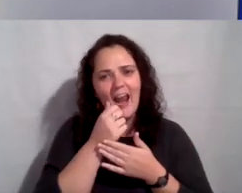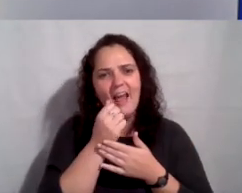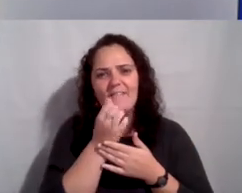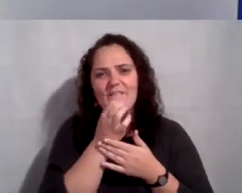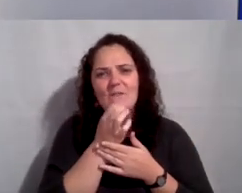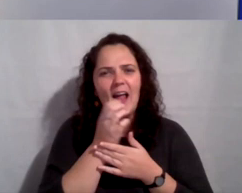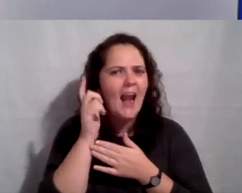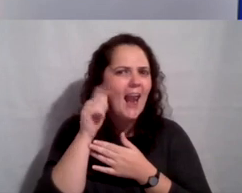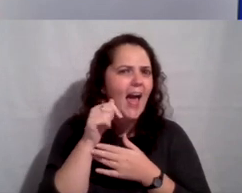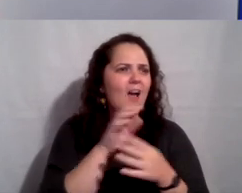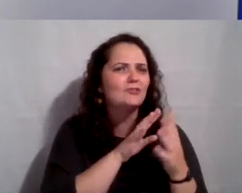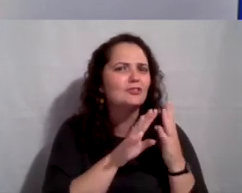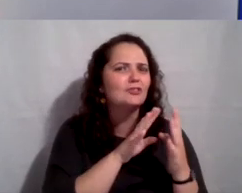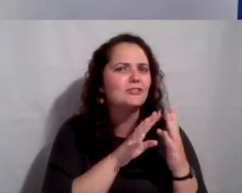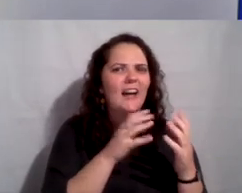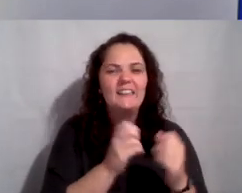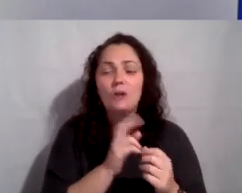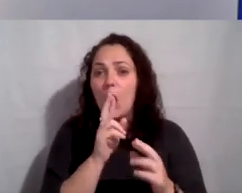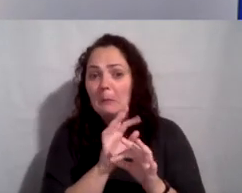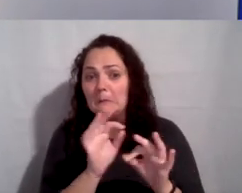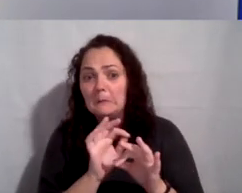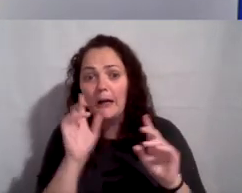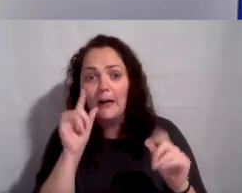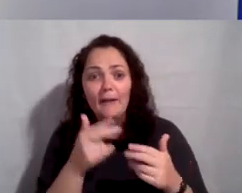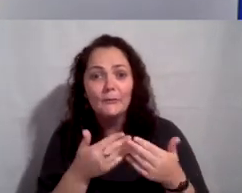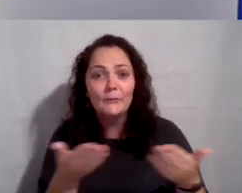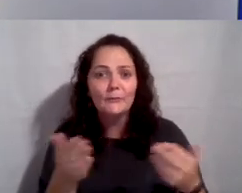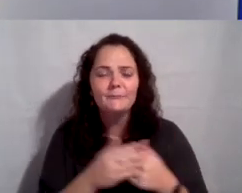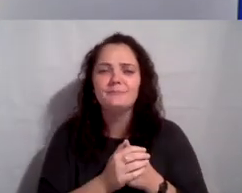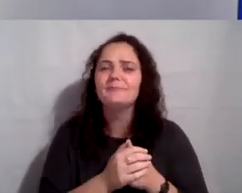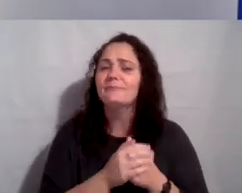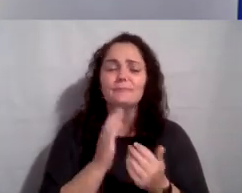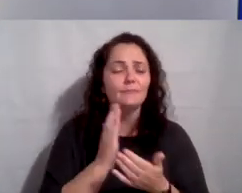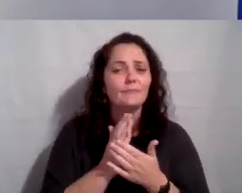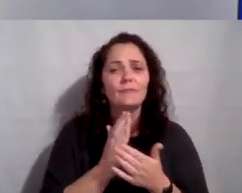few trains going by this evening, I heard a few freight trains, hopefully that wasn't too loud for you on your end but this has been an